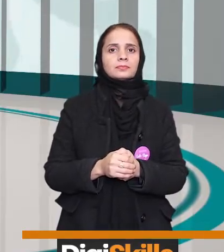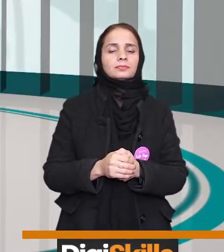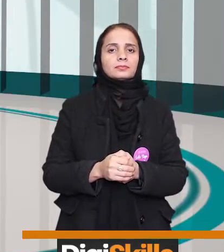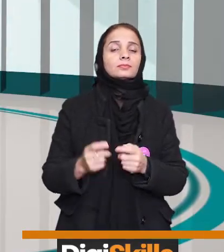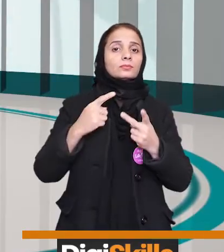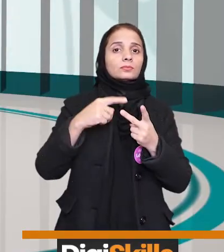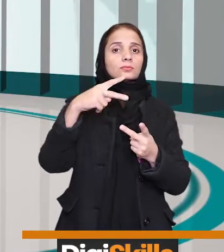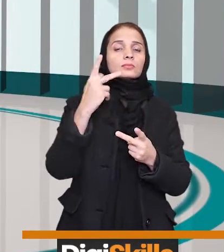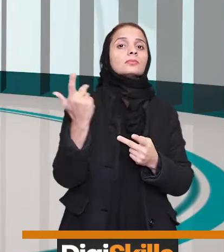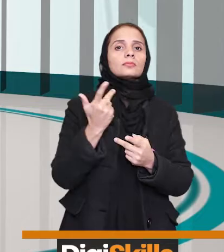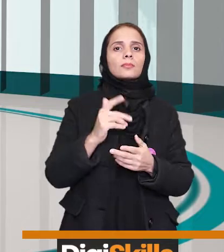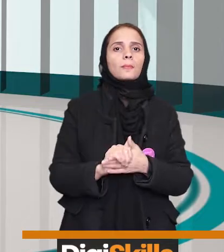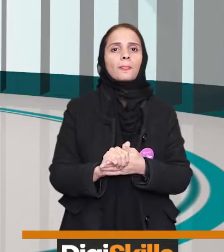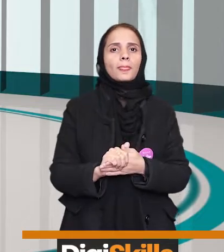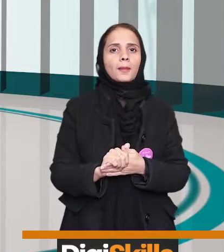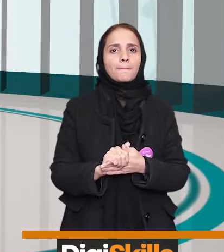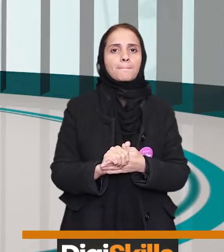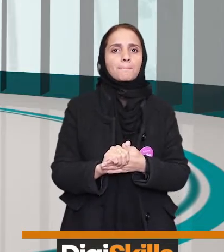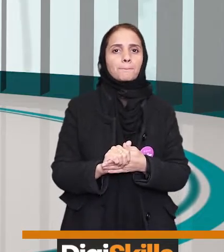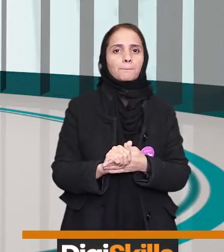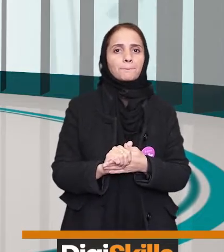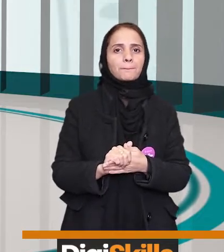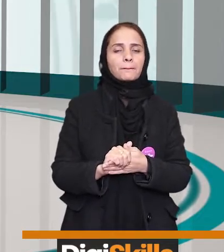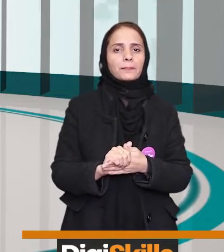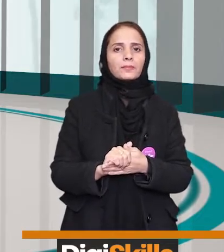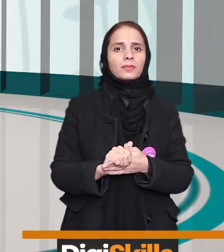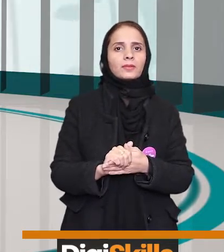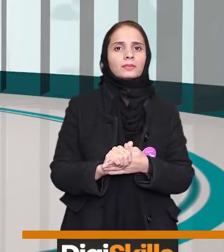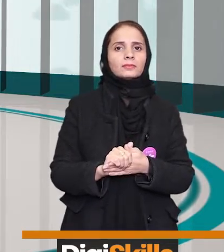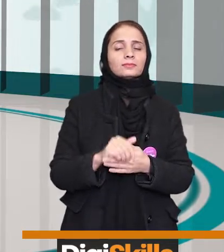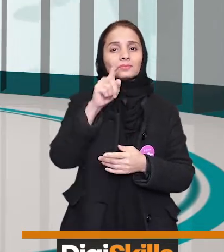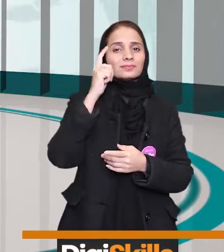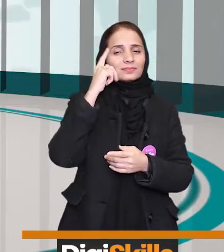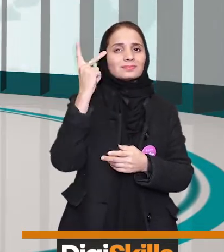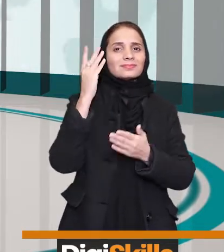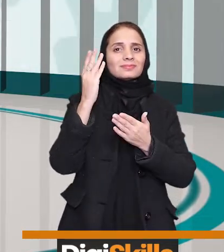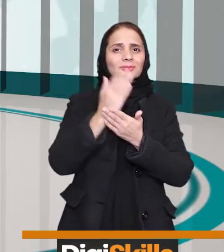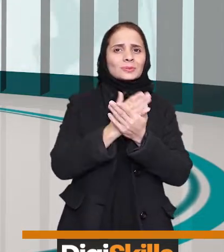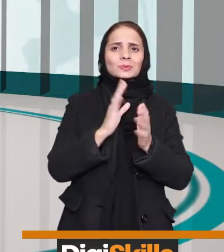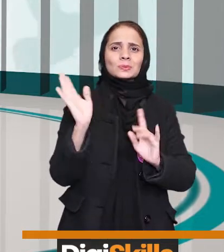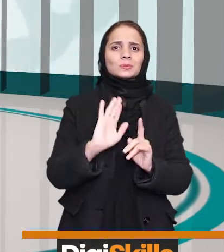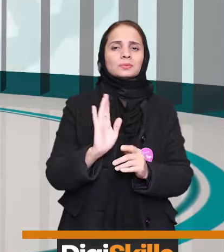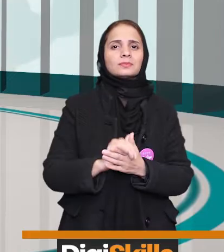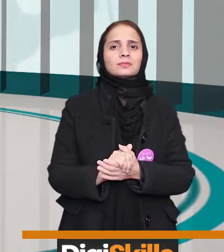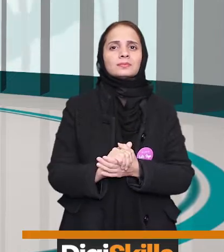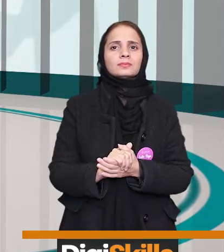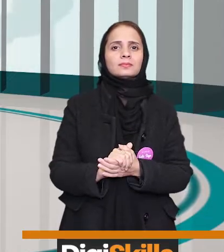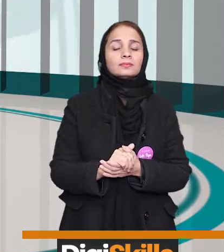The other thing, ladies and gentlemen, is that “Know Marketplace Price Roughly”